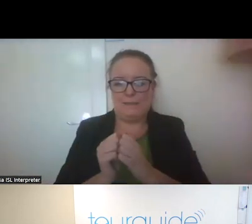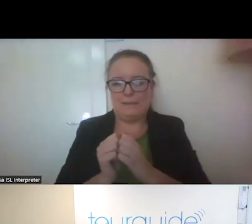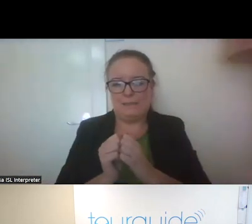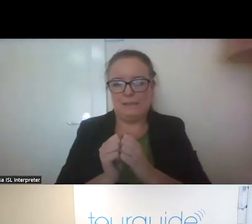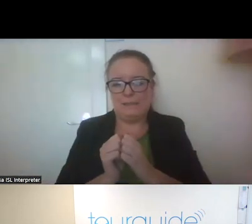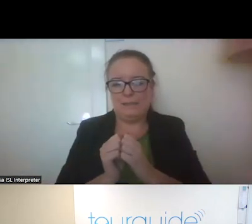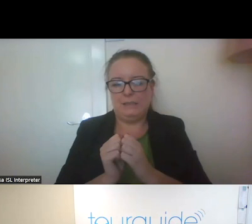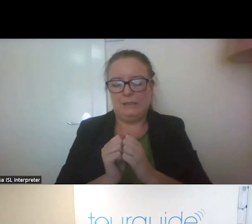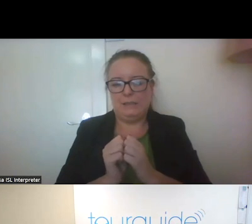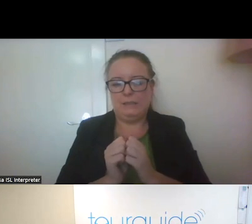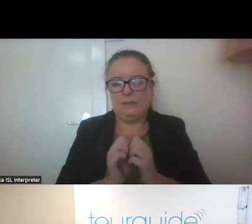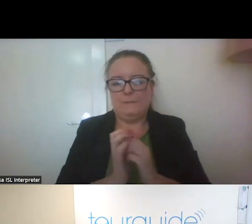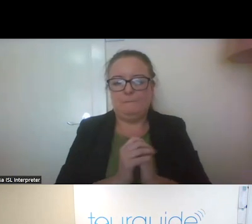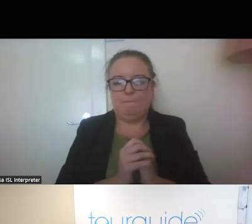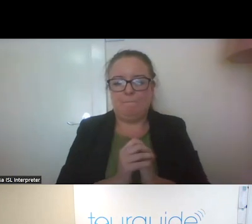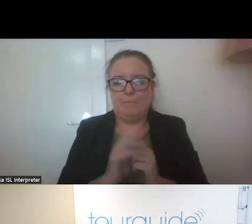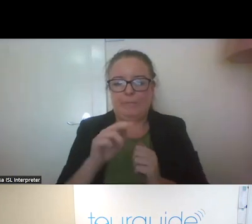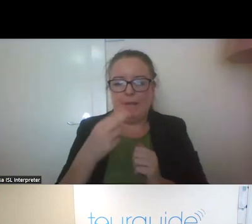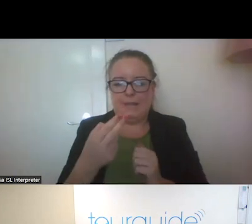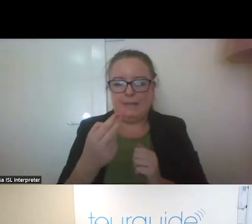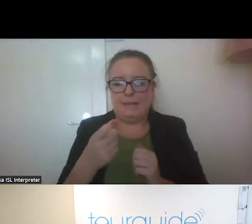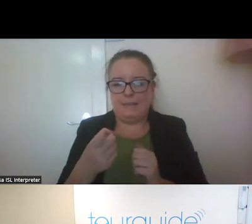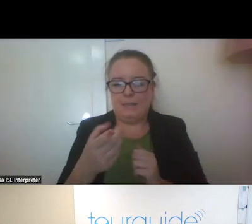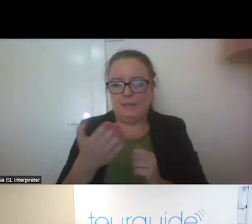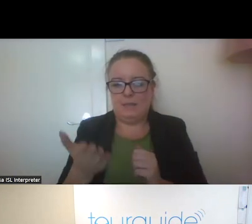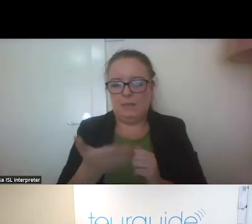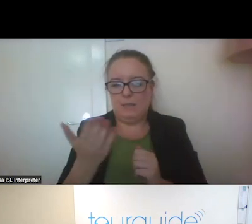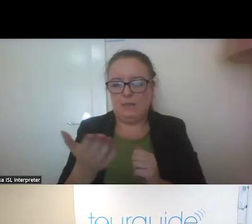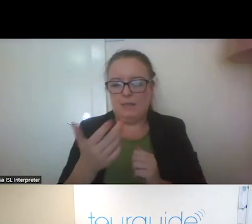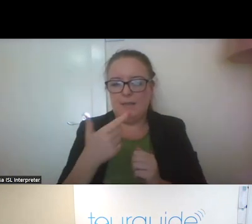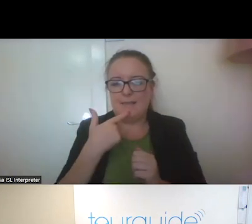Next. This is just a second example of a system.